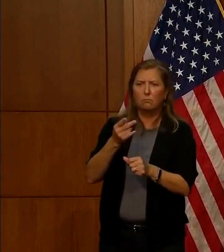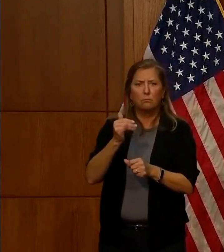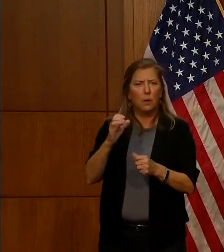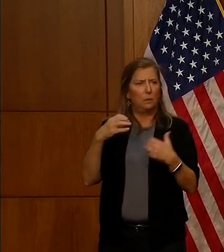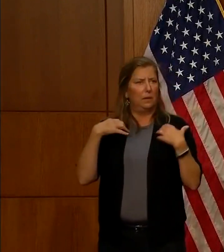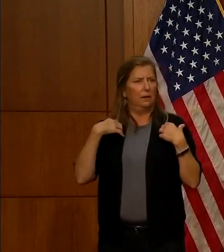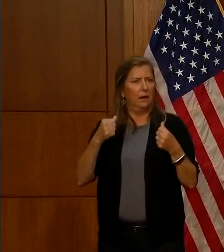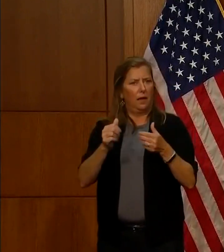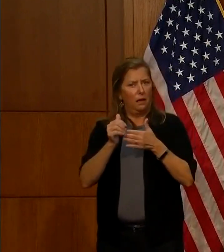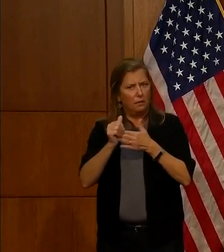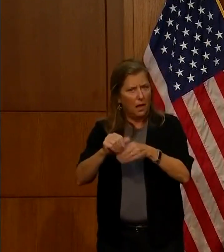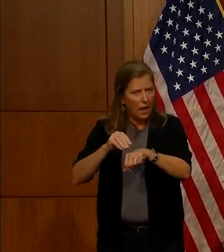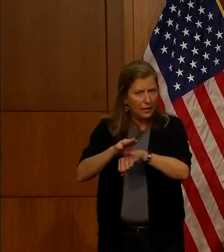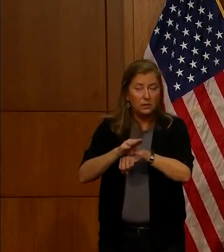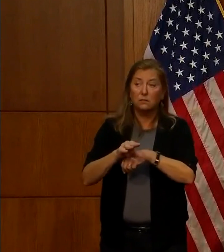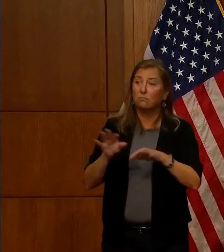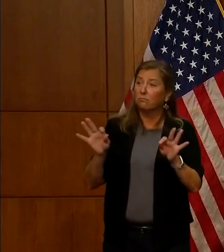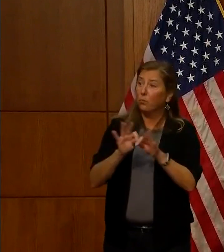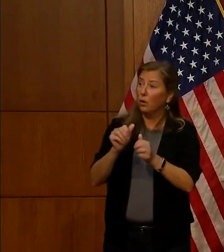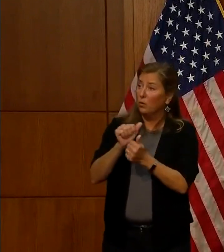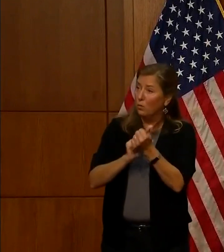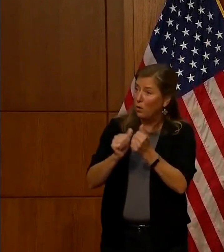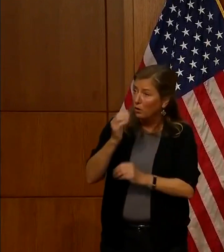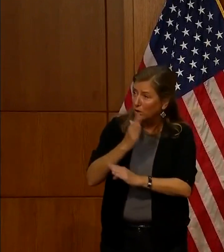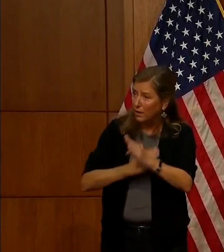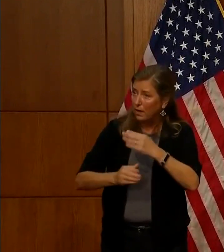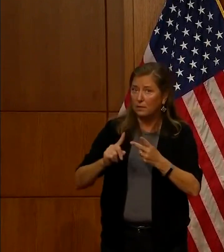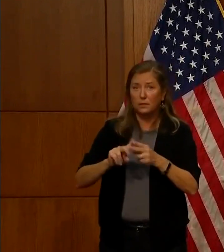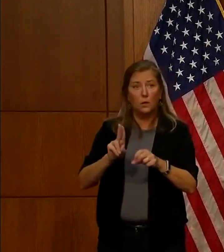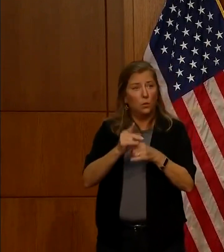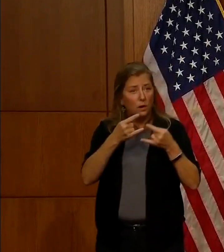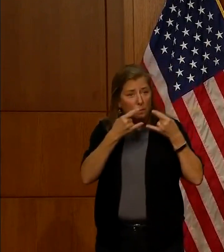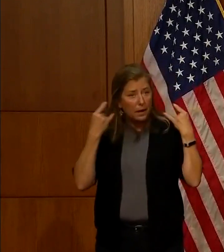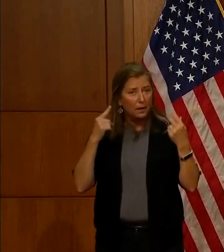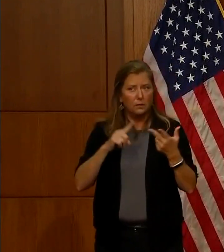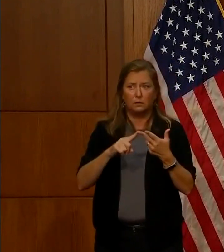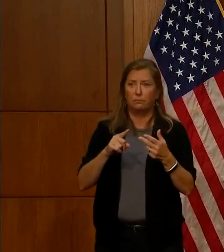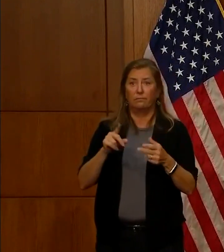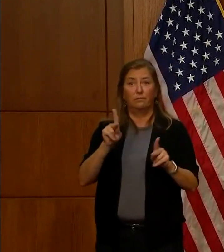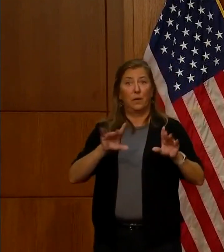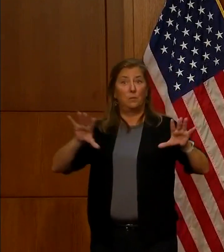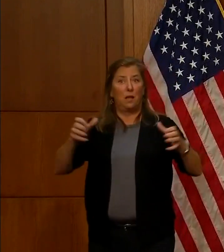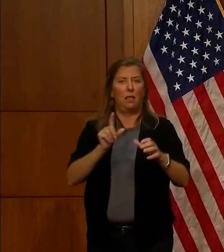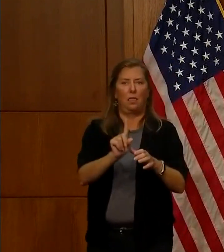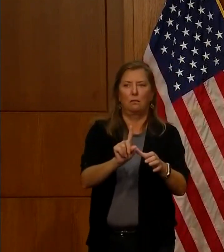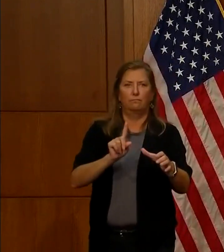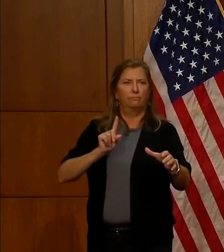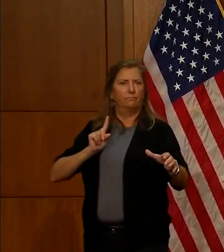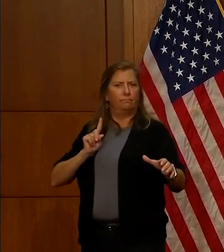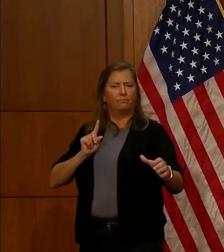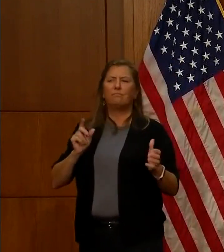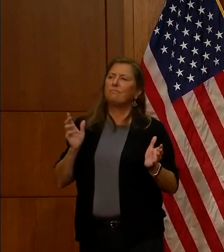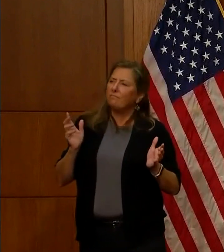PLEASE CONTINUE TO ABIDE BY PUBLIC HEALTH GUIDANCE WASHING